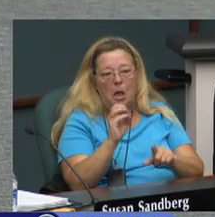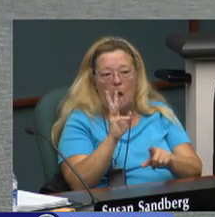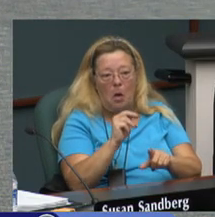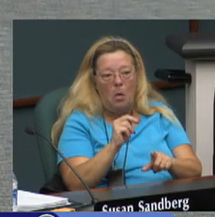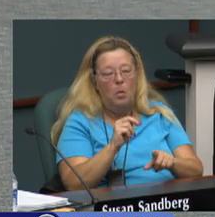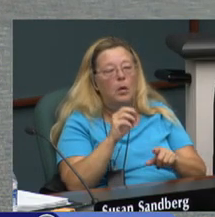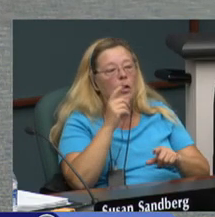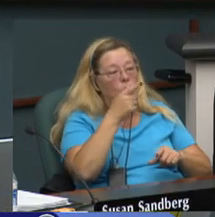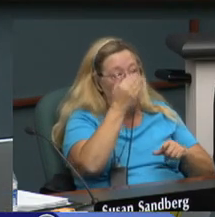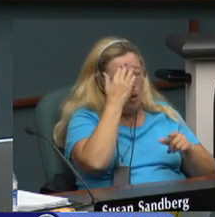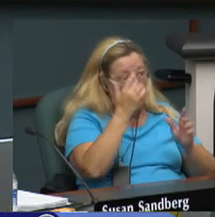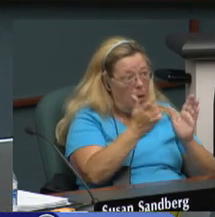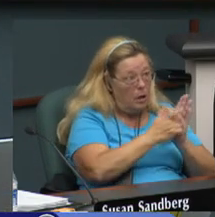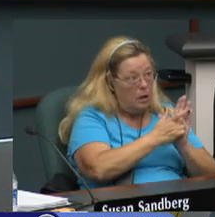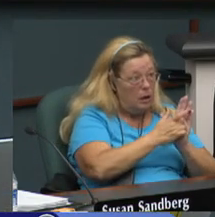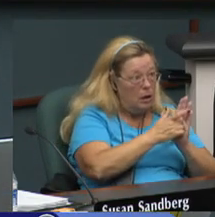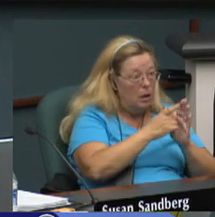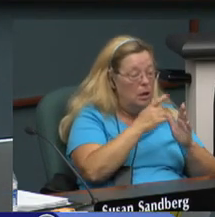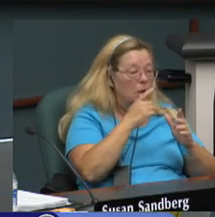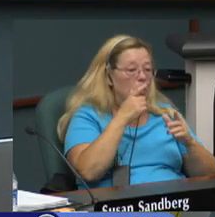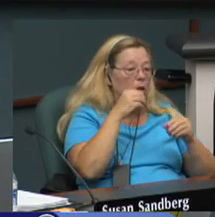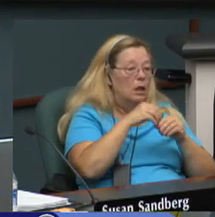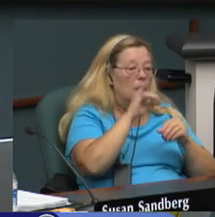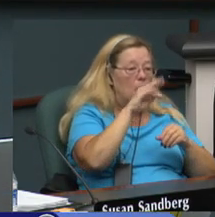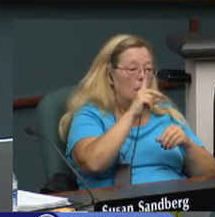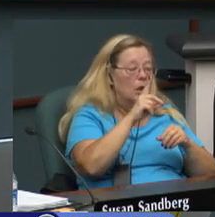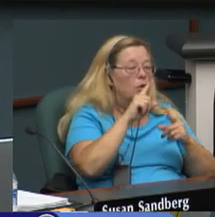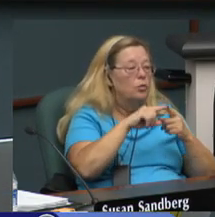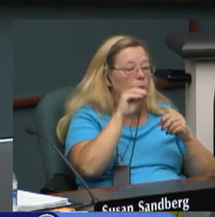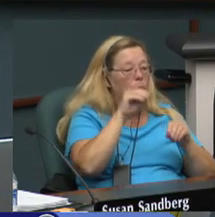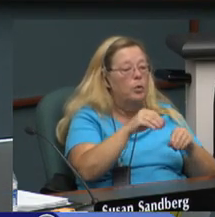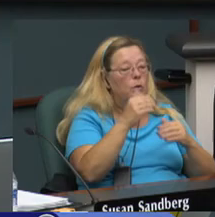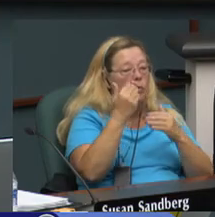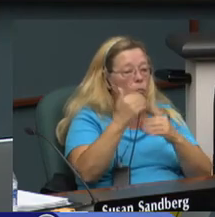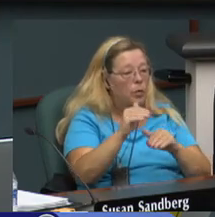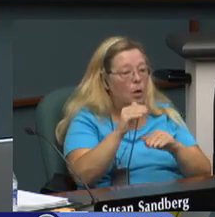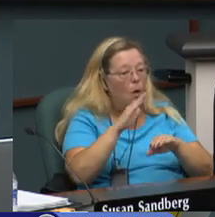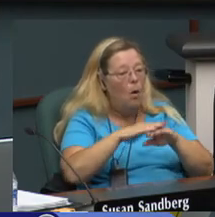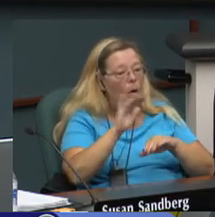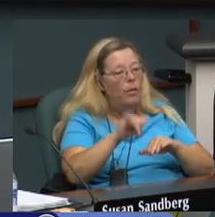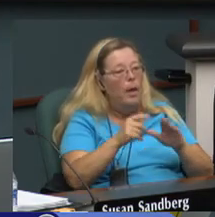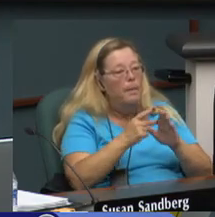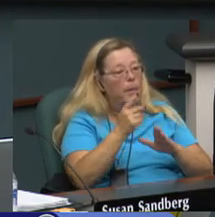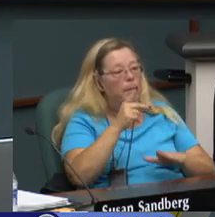legal Indiana to put a restriction or a covenant on that Plex so that no more